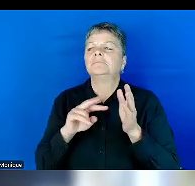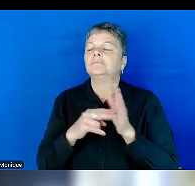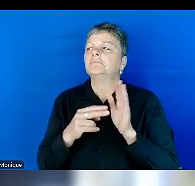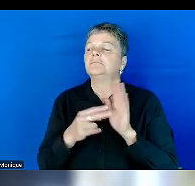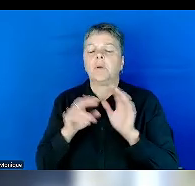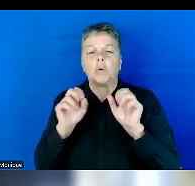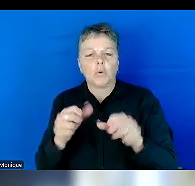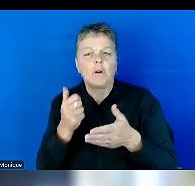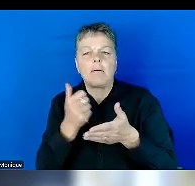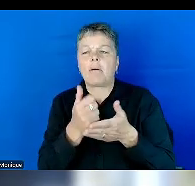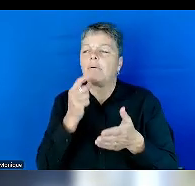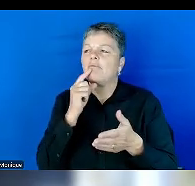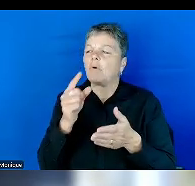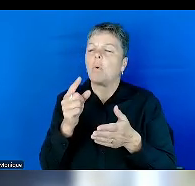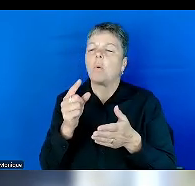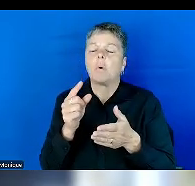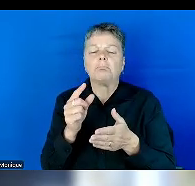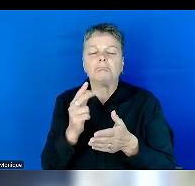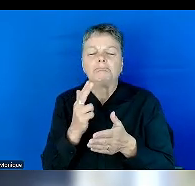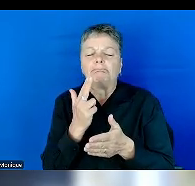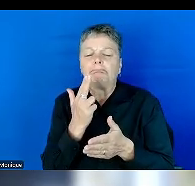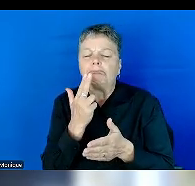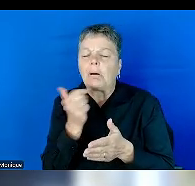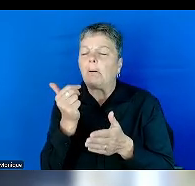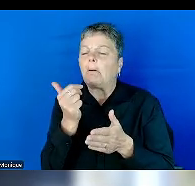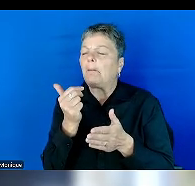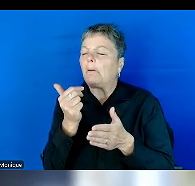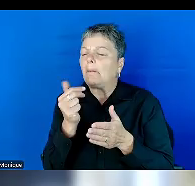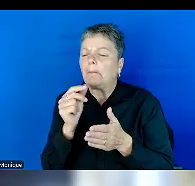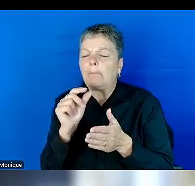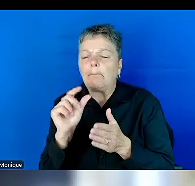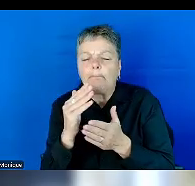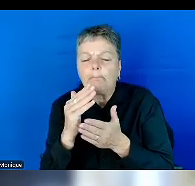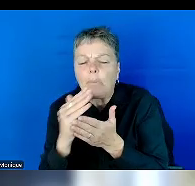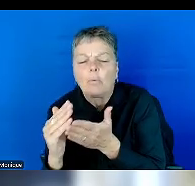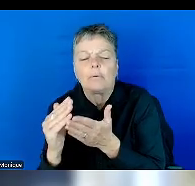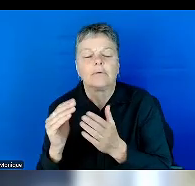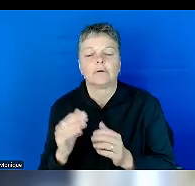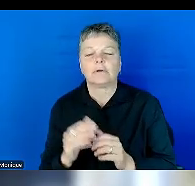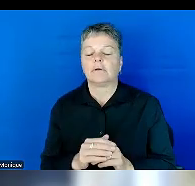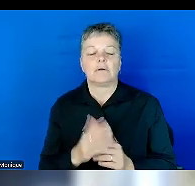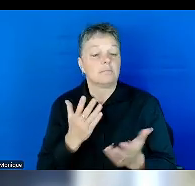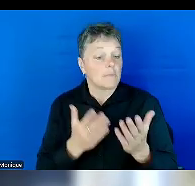issue or to help them resolve the small issue like for example to contact a service provider